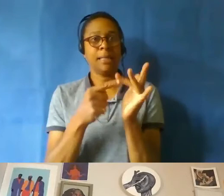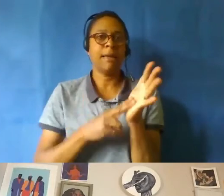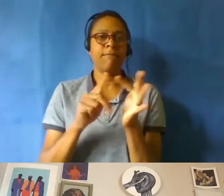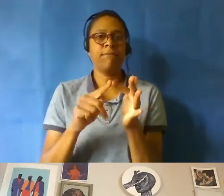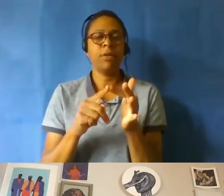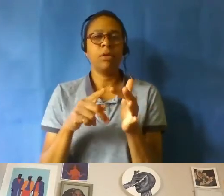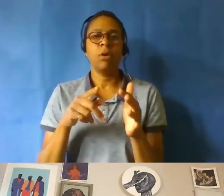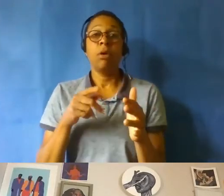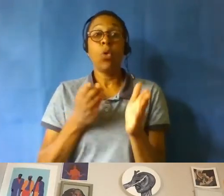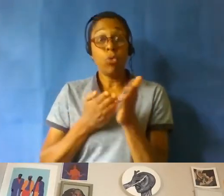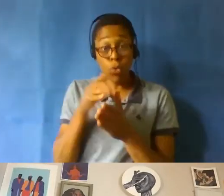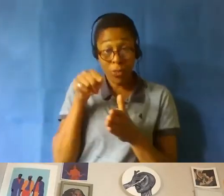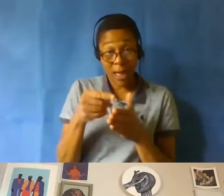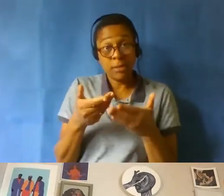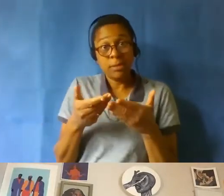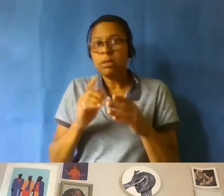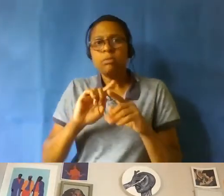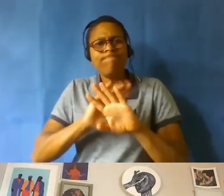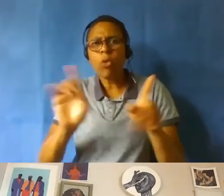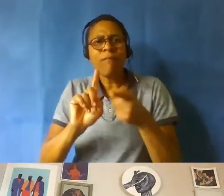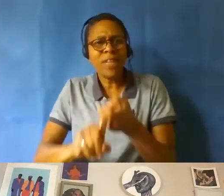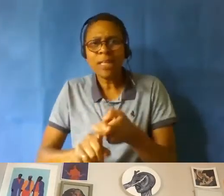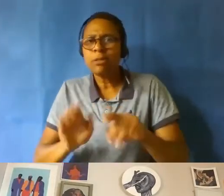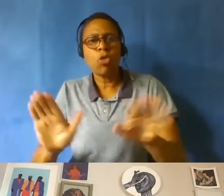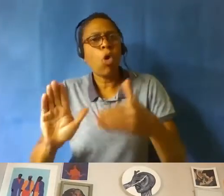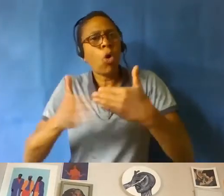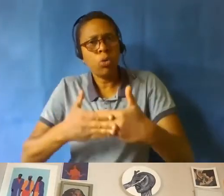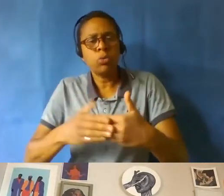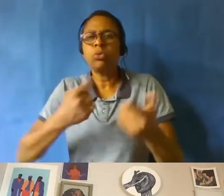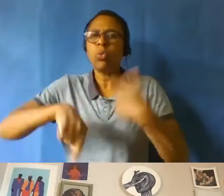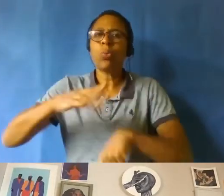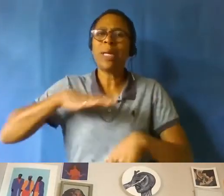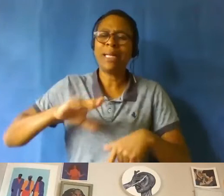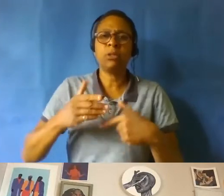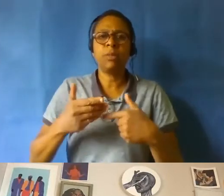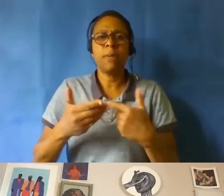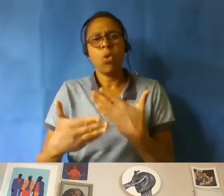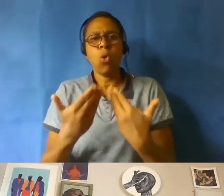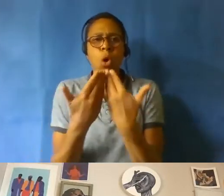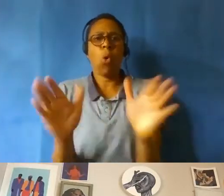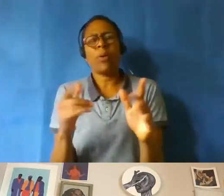understand that and yeah I'm trying to think about and try to think of an